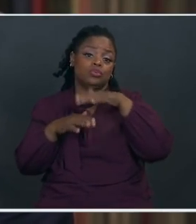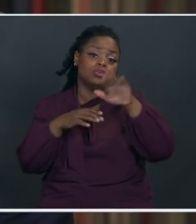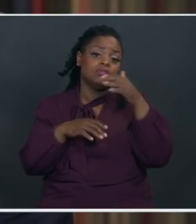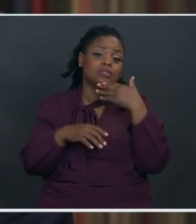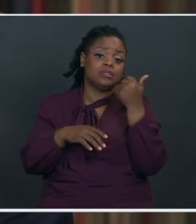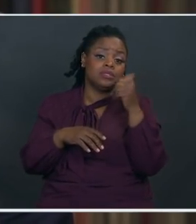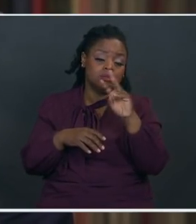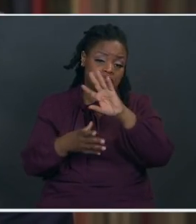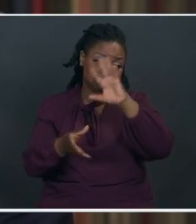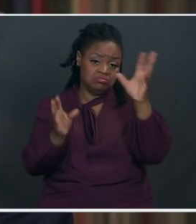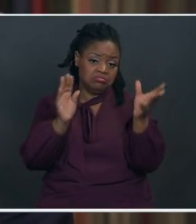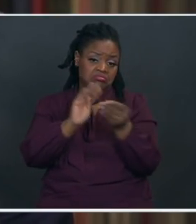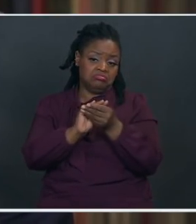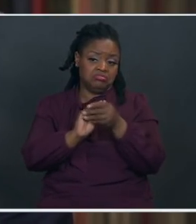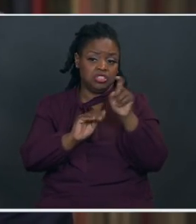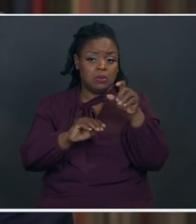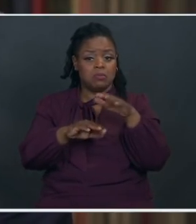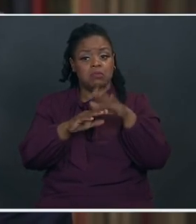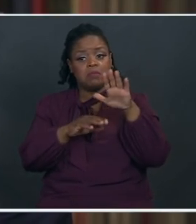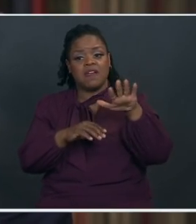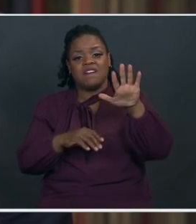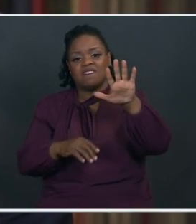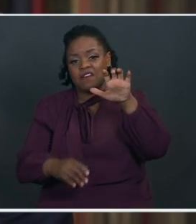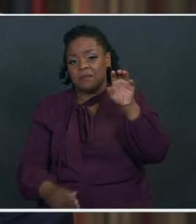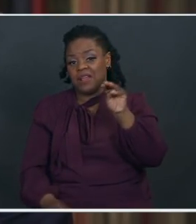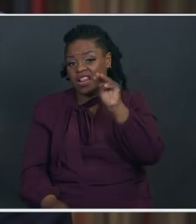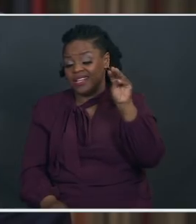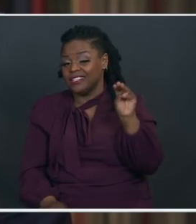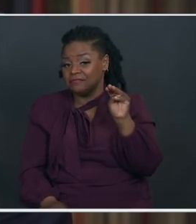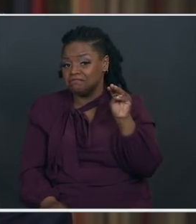over 500 million doses of vaccines.